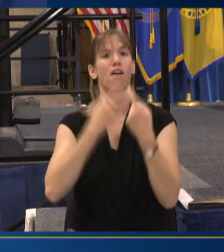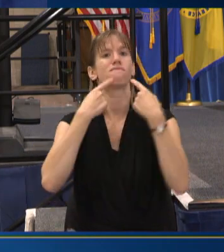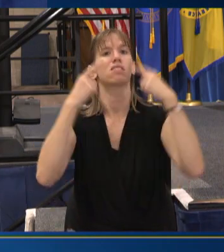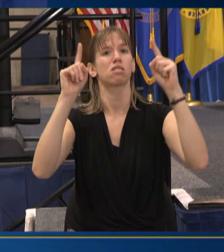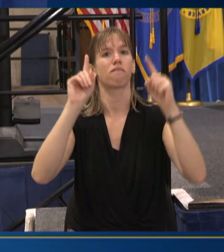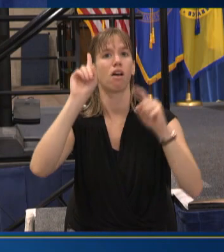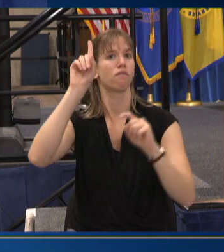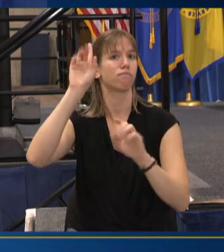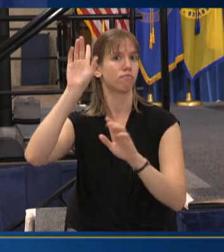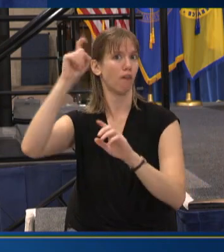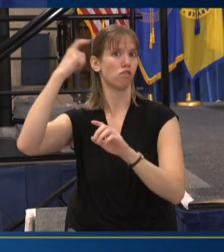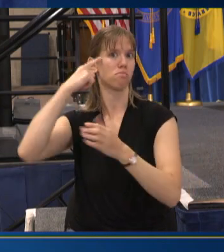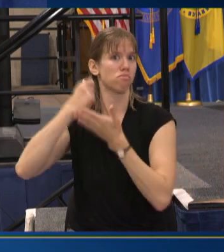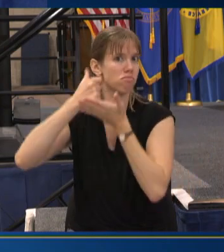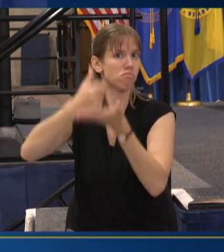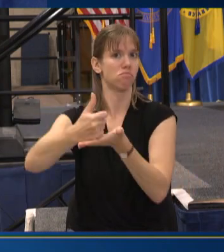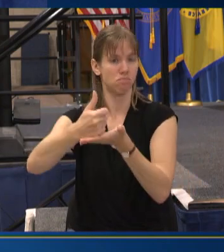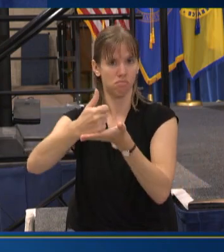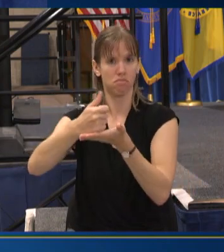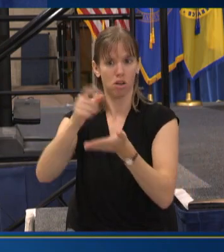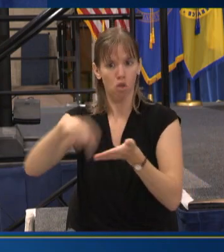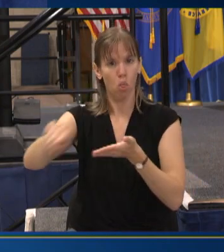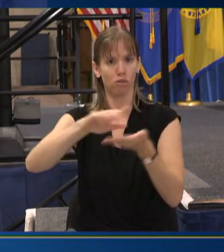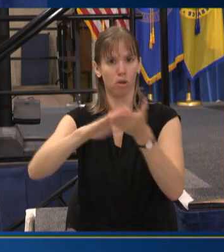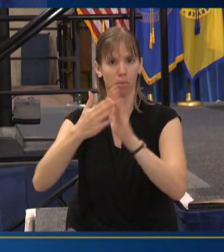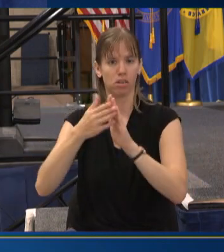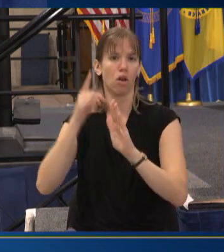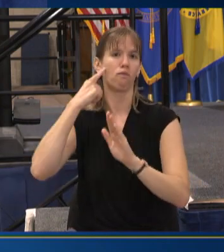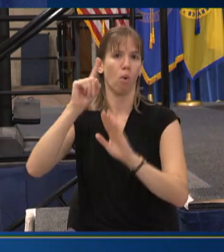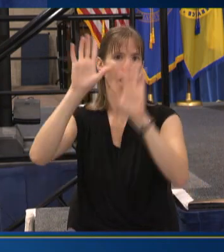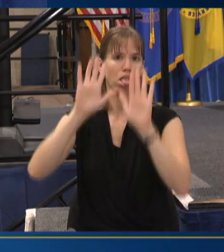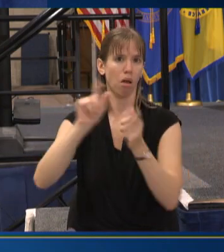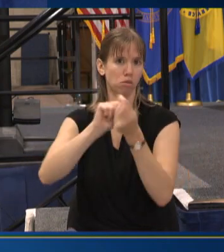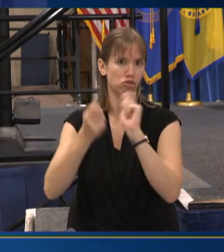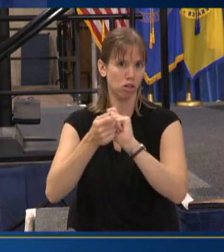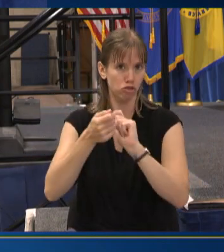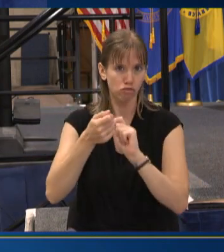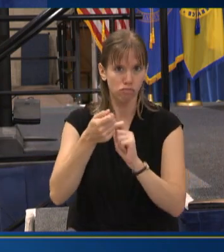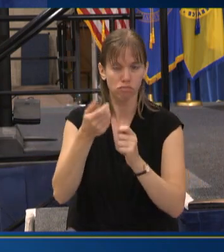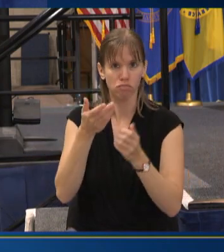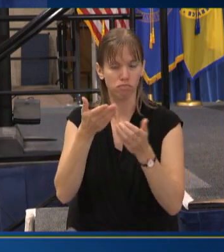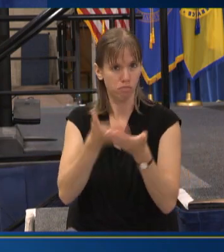at greatest risk of health harms from climate change. So today we'll have presentations and